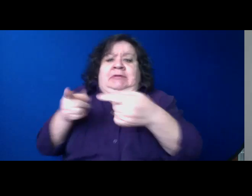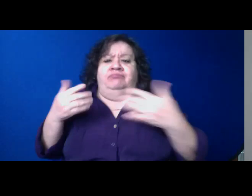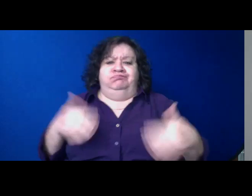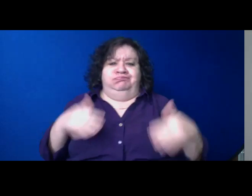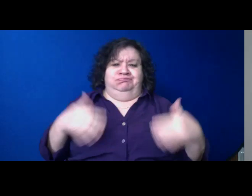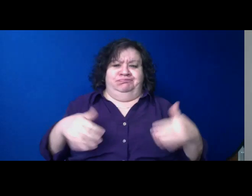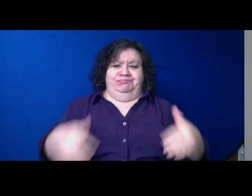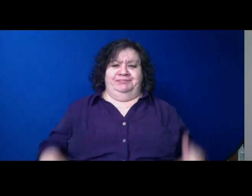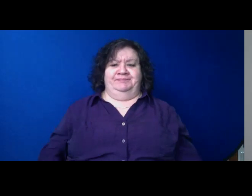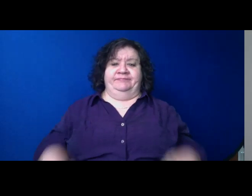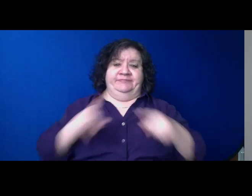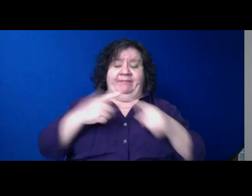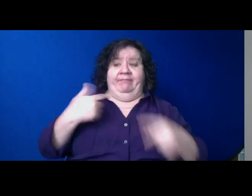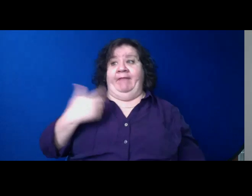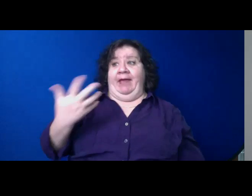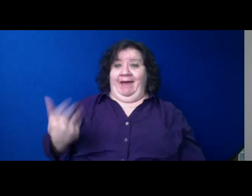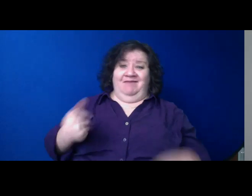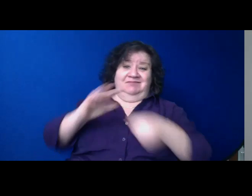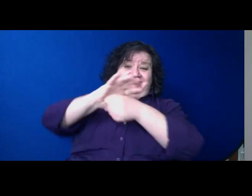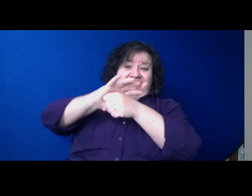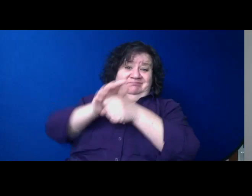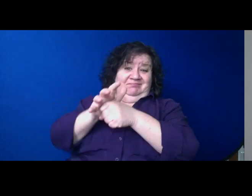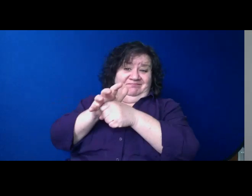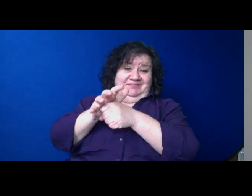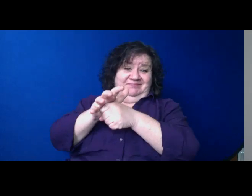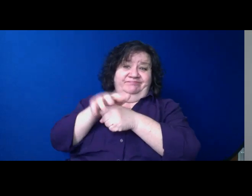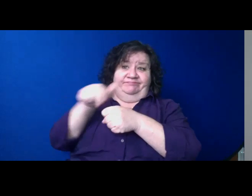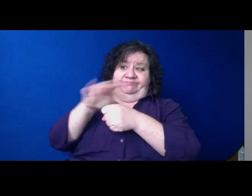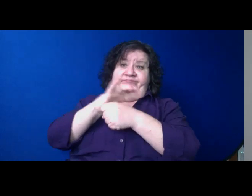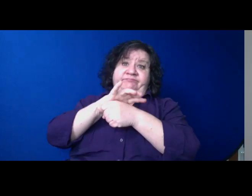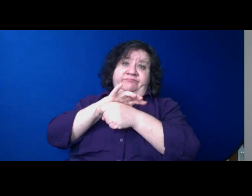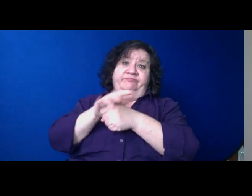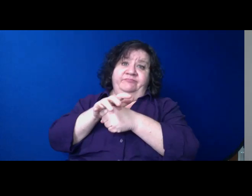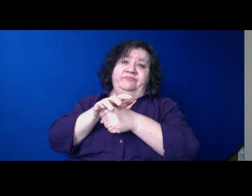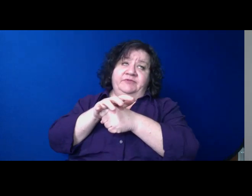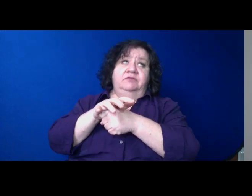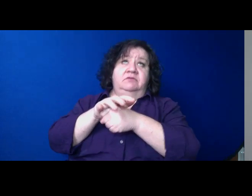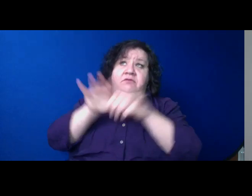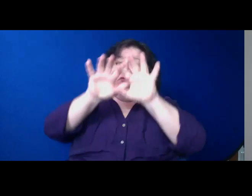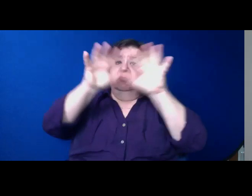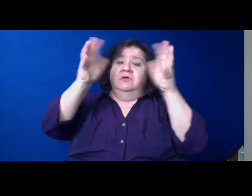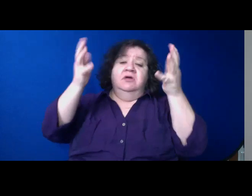all the news about climate change that we really need to some do something about it as quickly